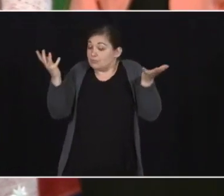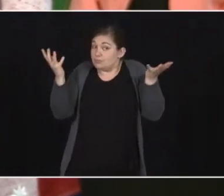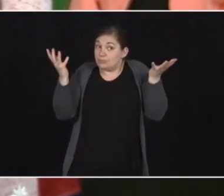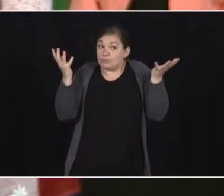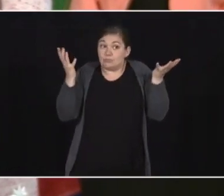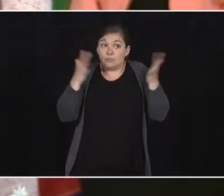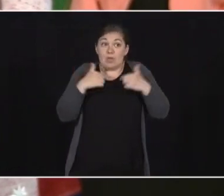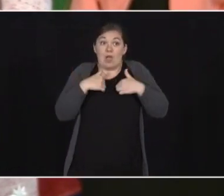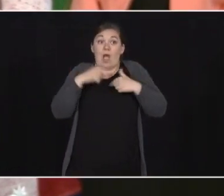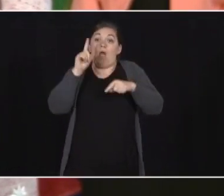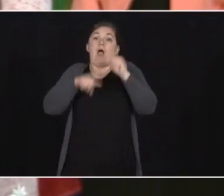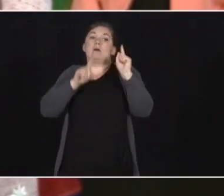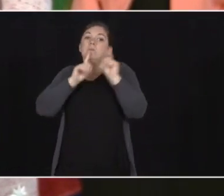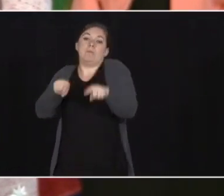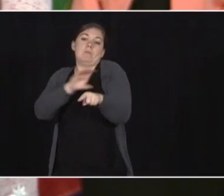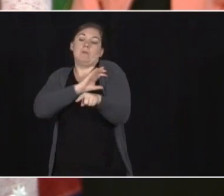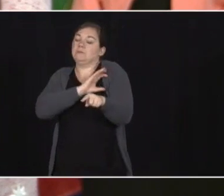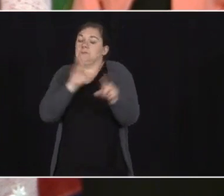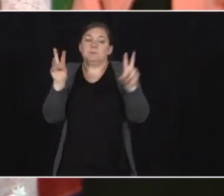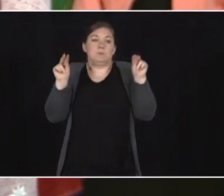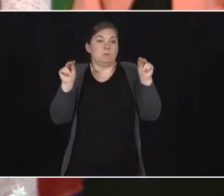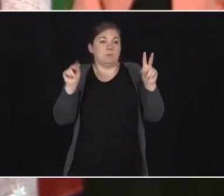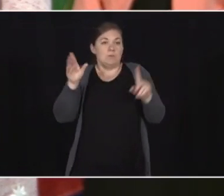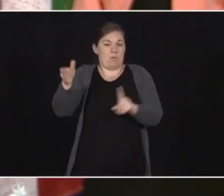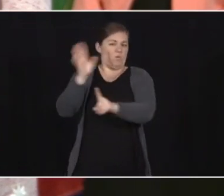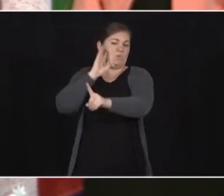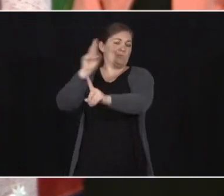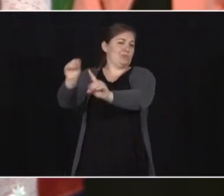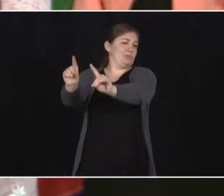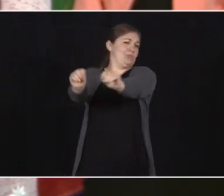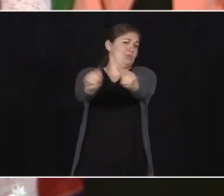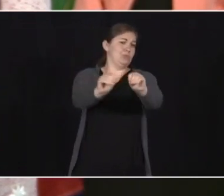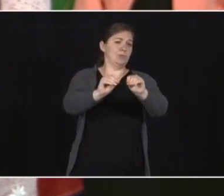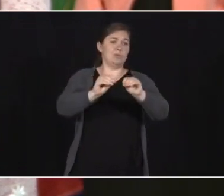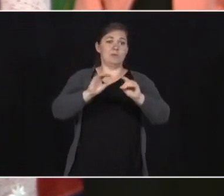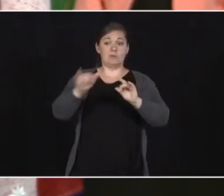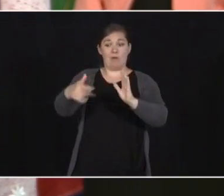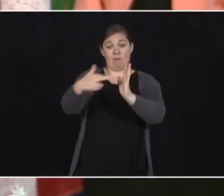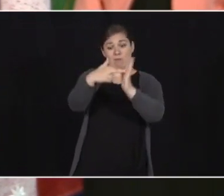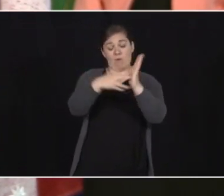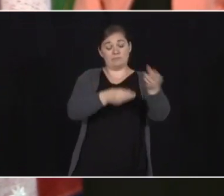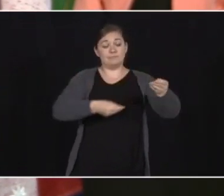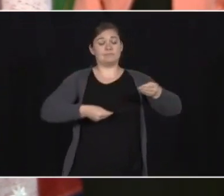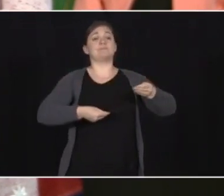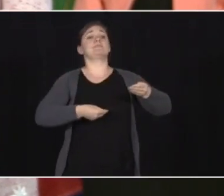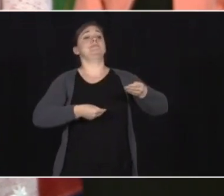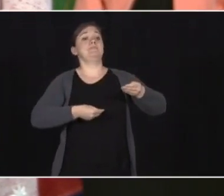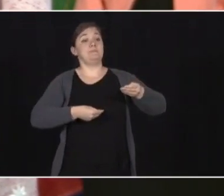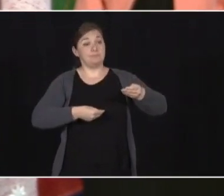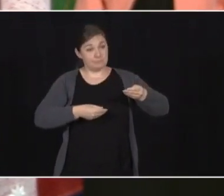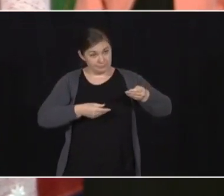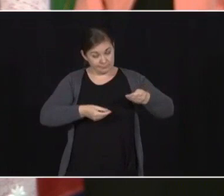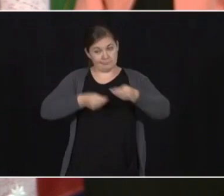As I say, I cannot direct the police and they don't need direction. Once the report comes out, it will be handed